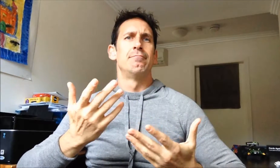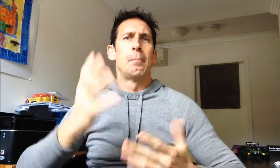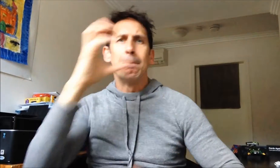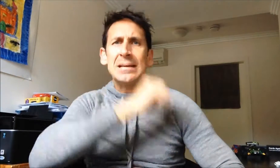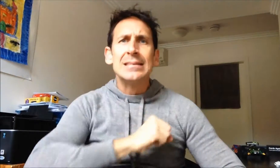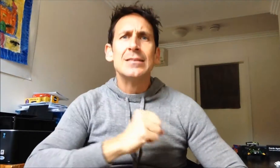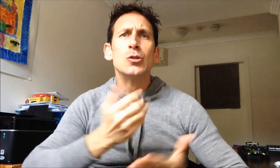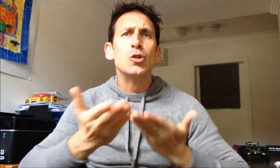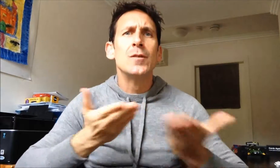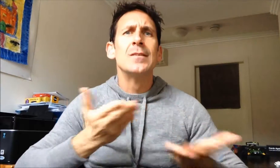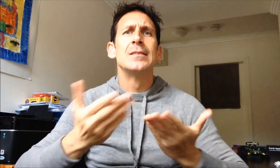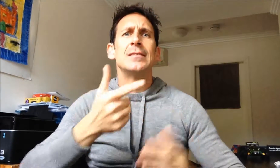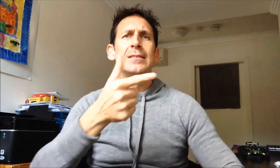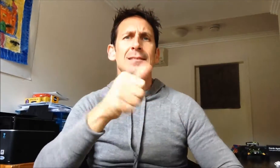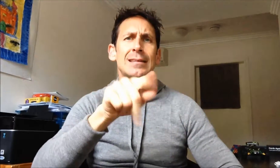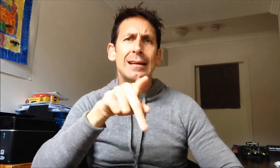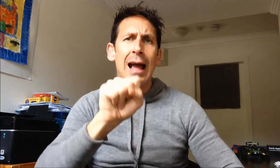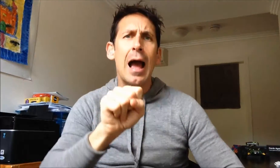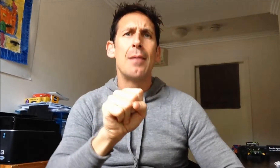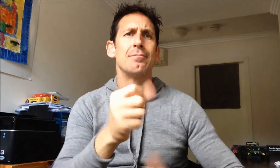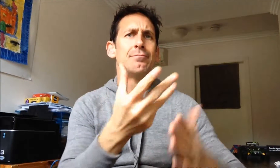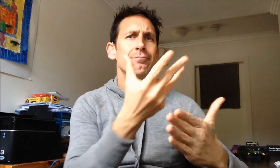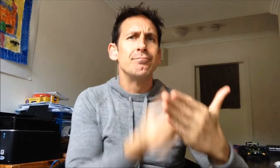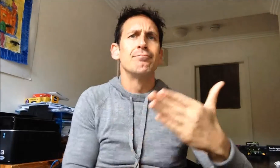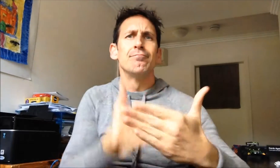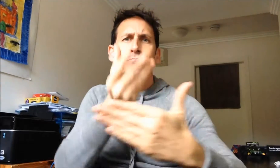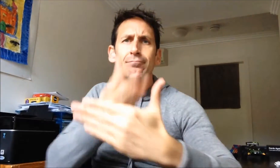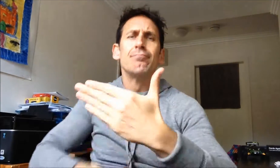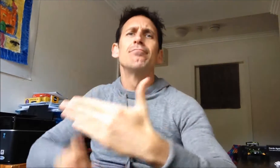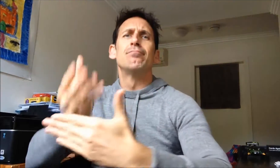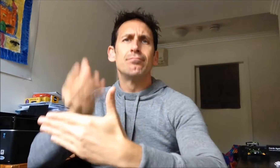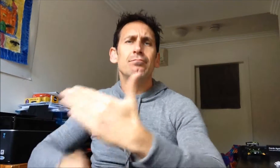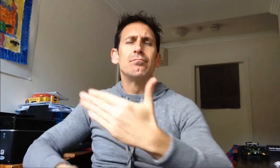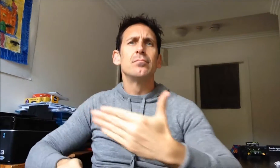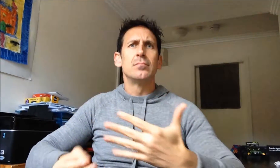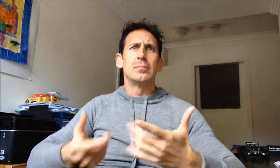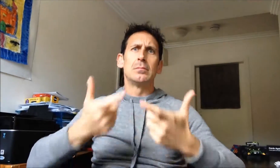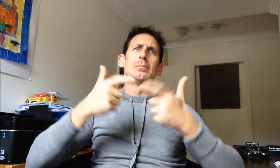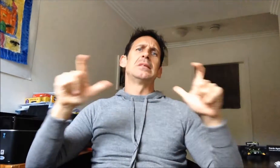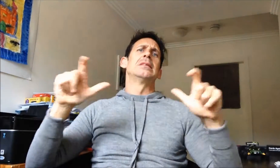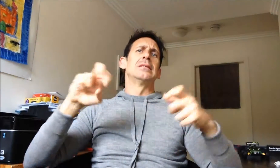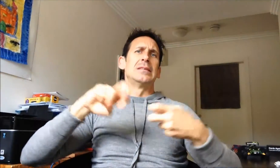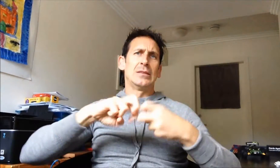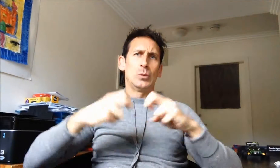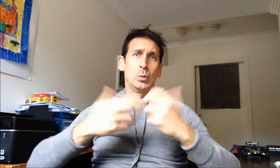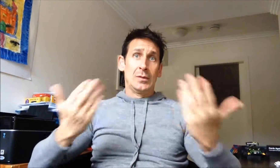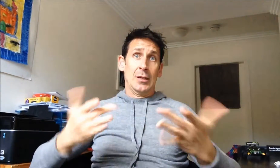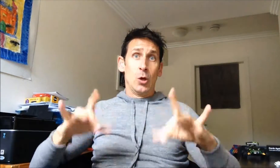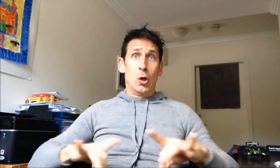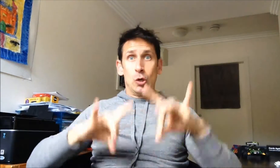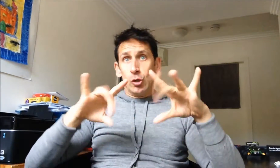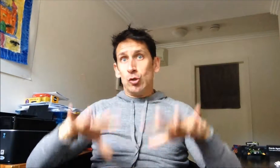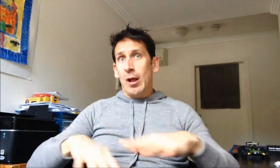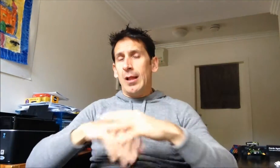The barriers we experience include gaps in services. That is a huge issue here in Australia.